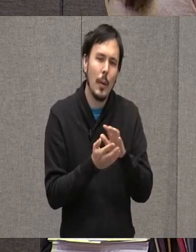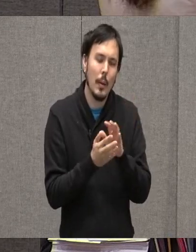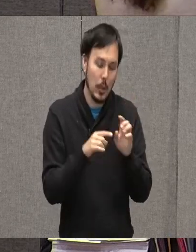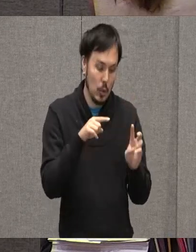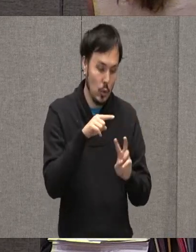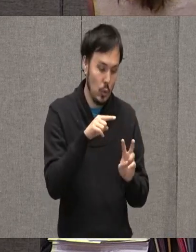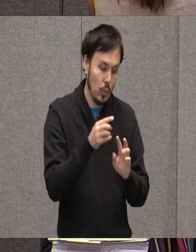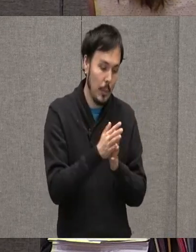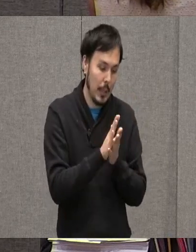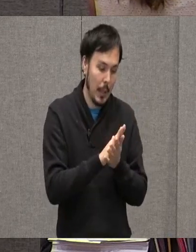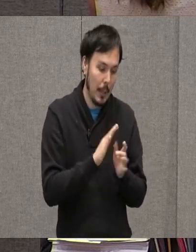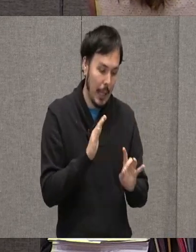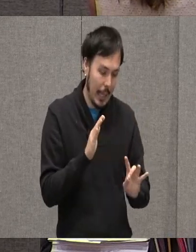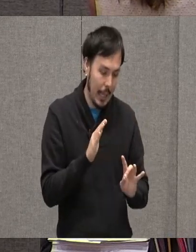I multiply by four.